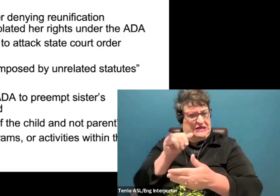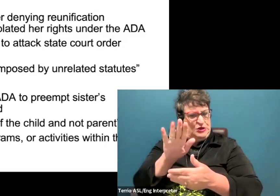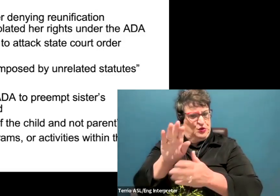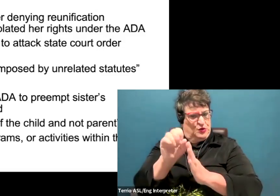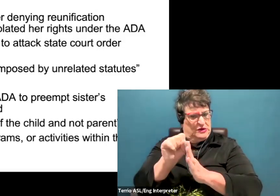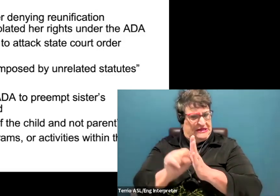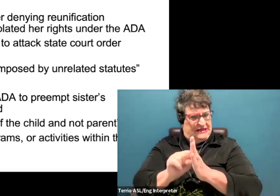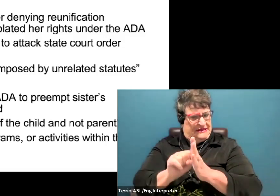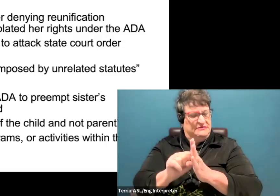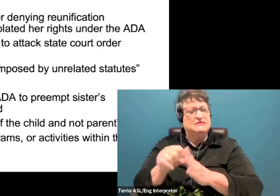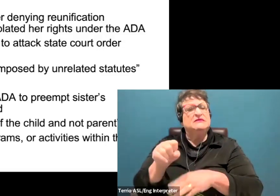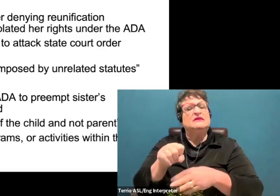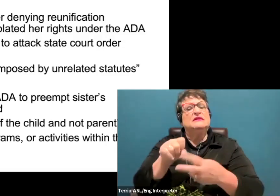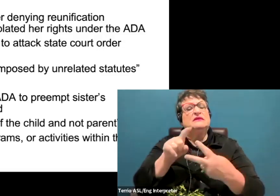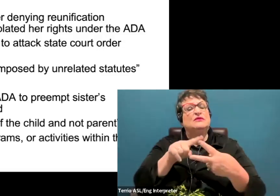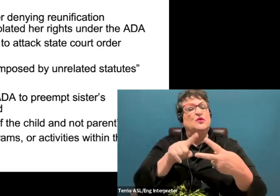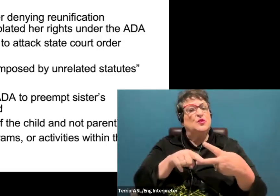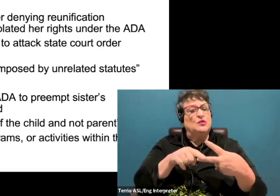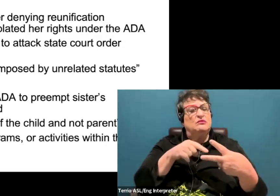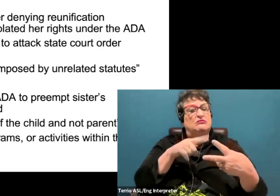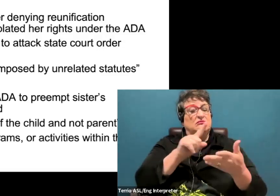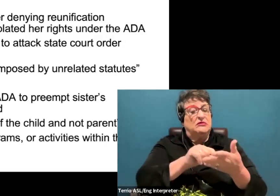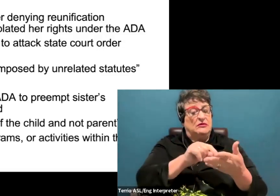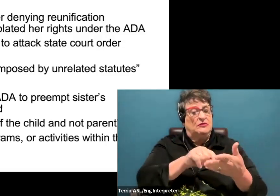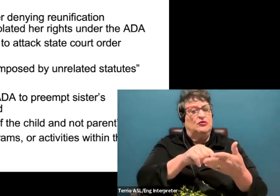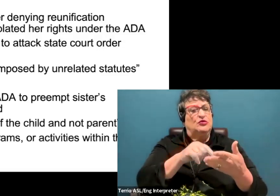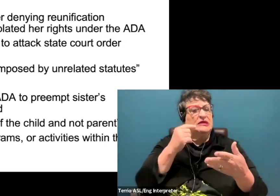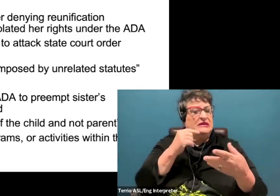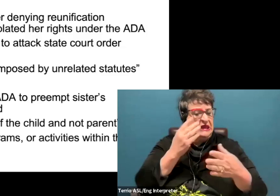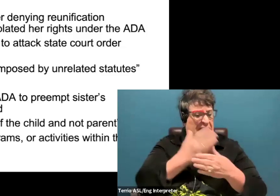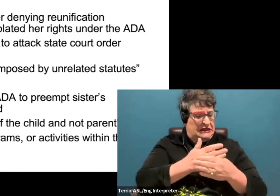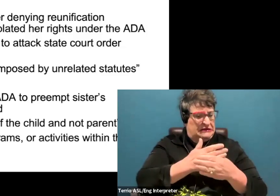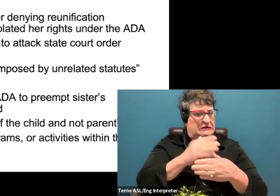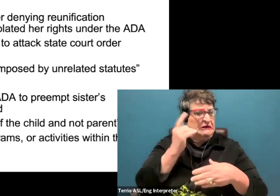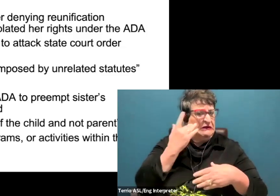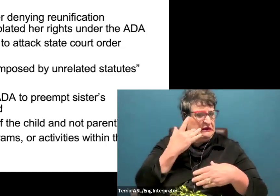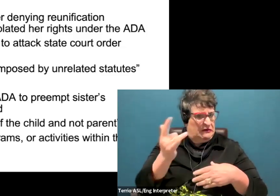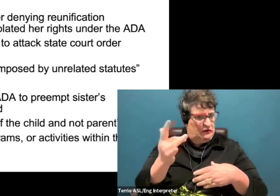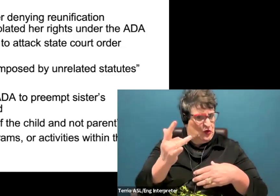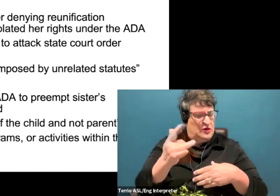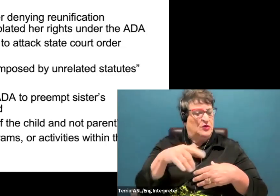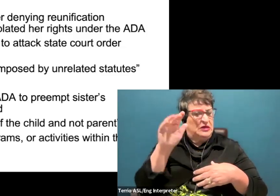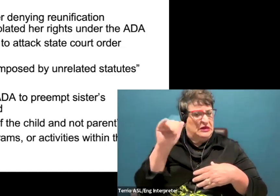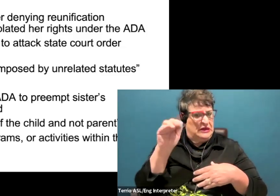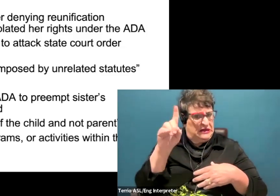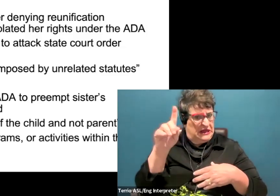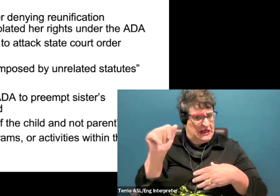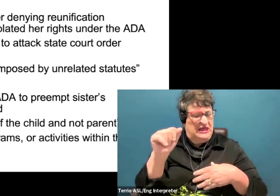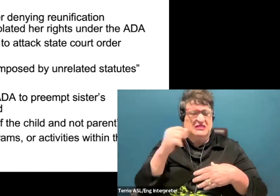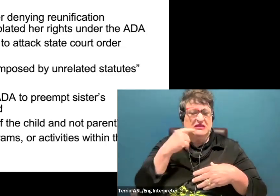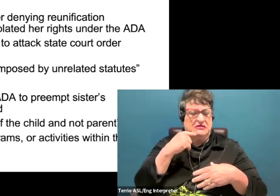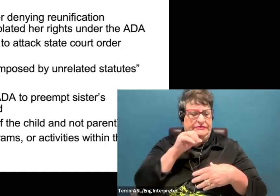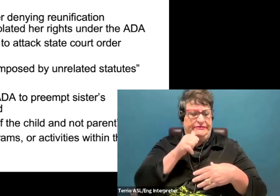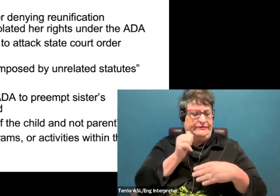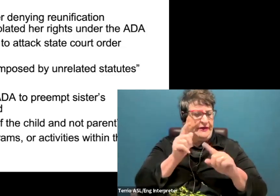only two published cases that contend with the ADA, and they say that the ADA don't apply. They were decided in 2000,